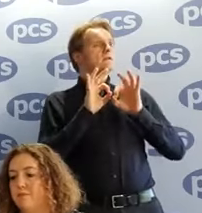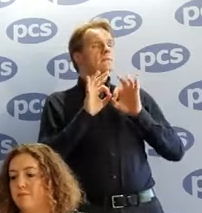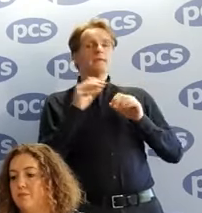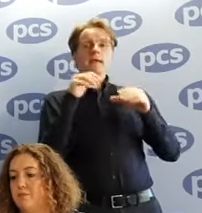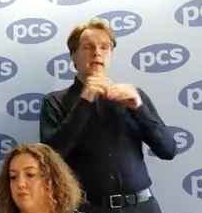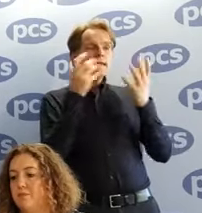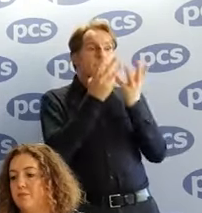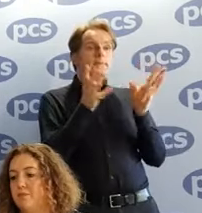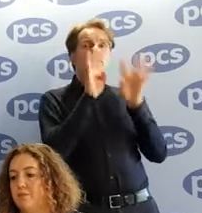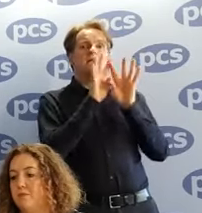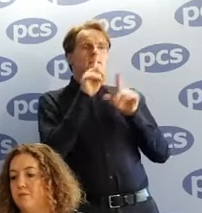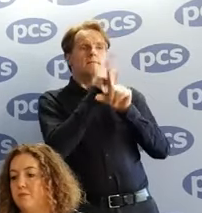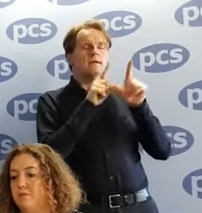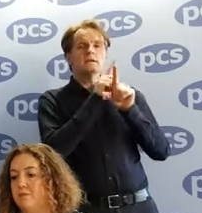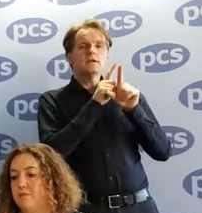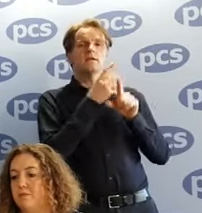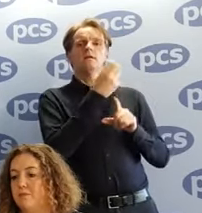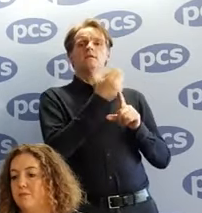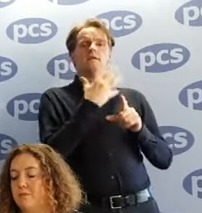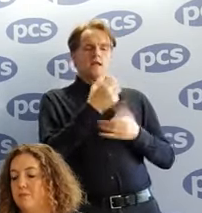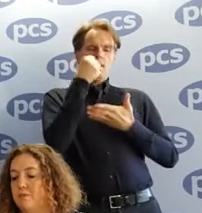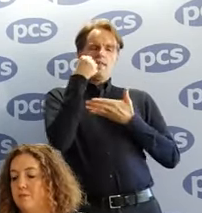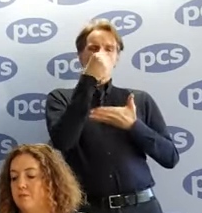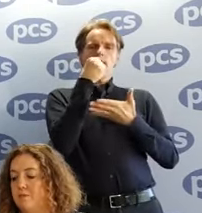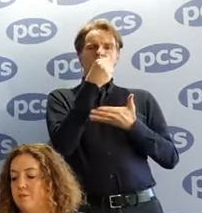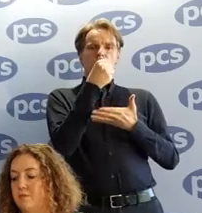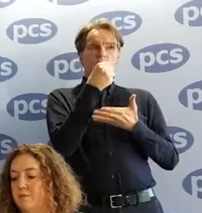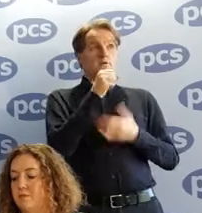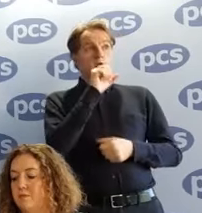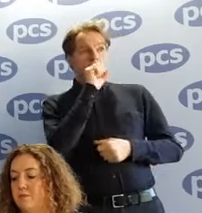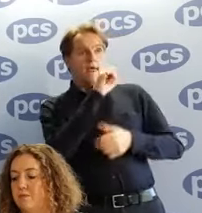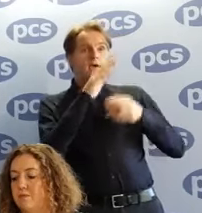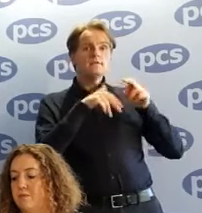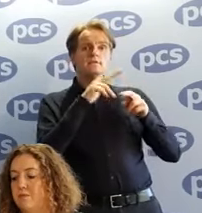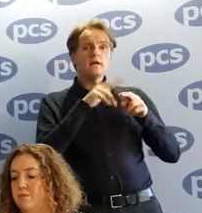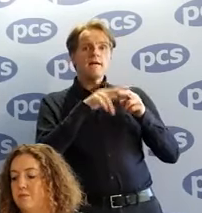budgeted for 1% pay rises for its own staff. Now that means if we don't